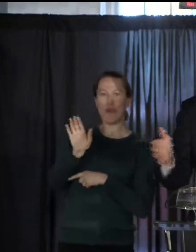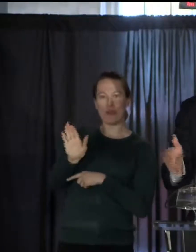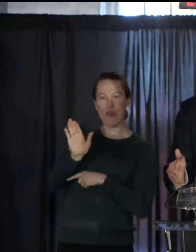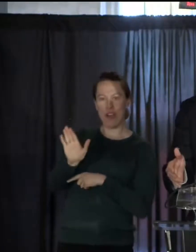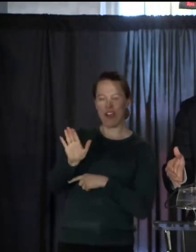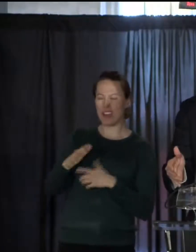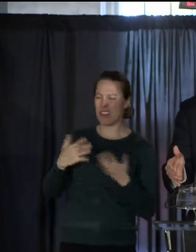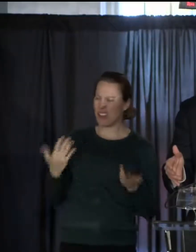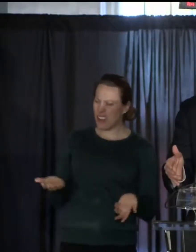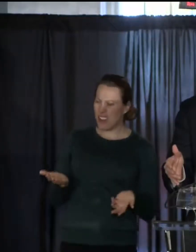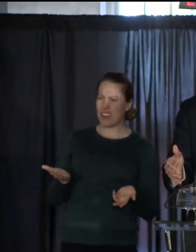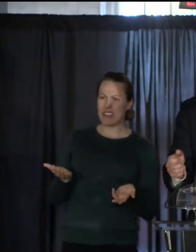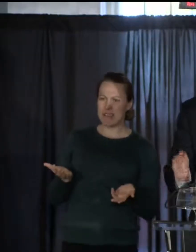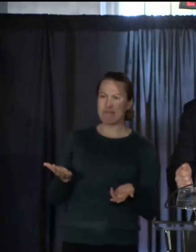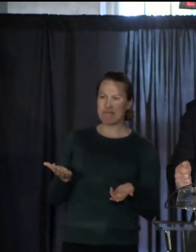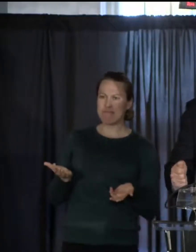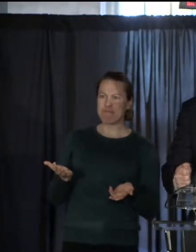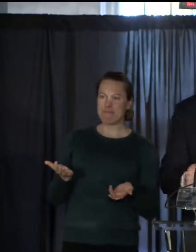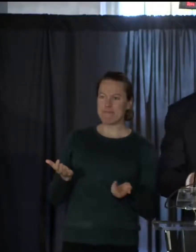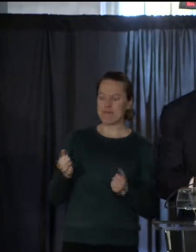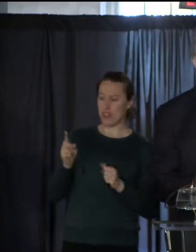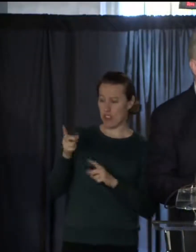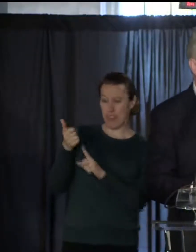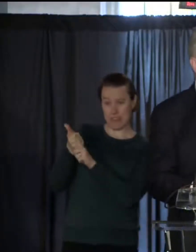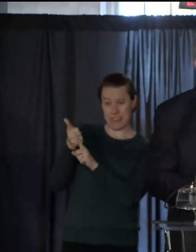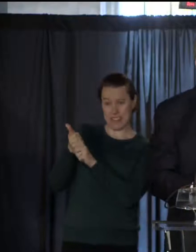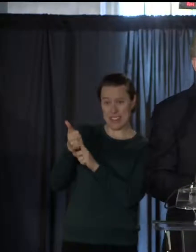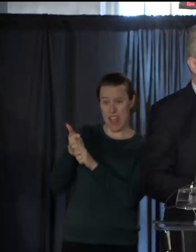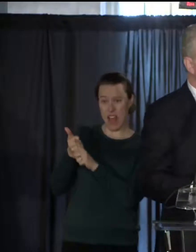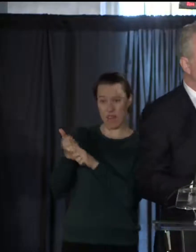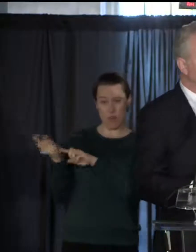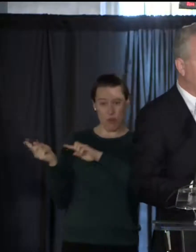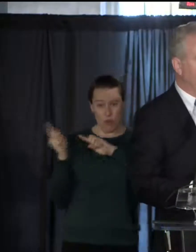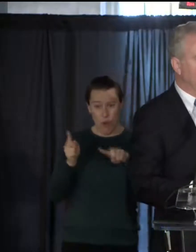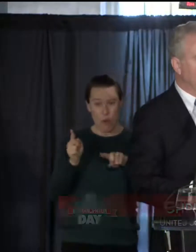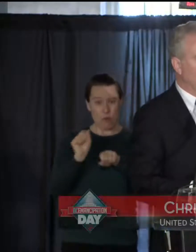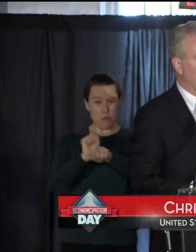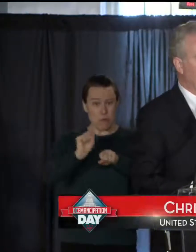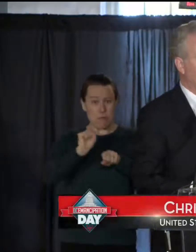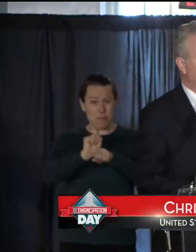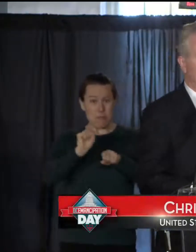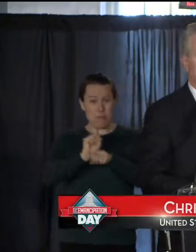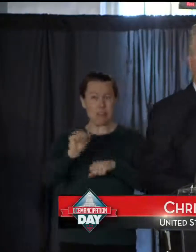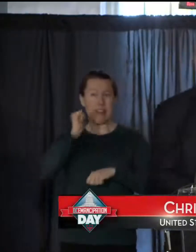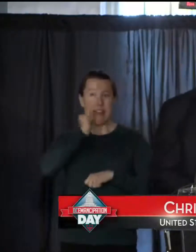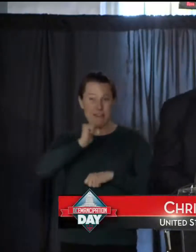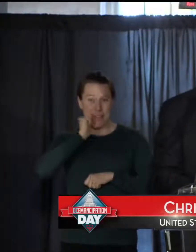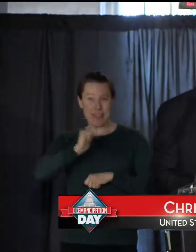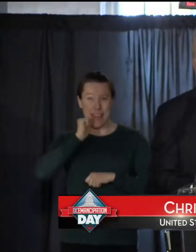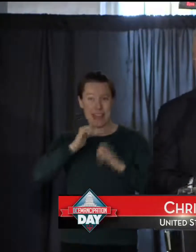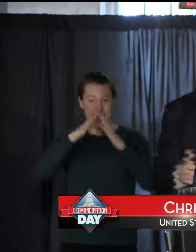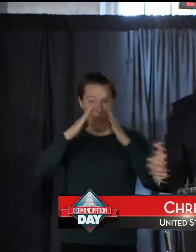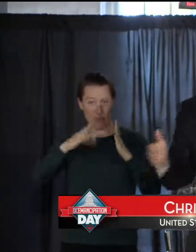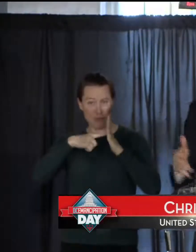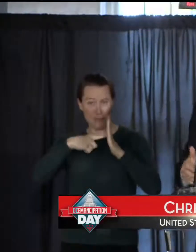IT WAS THAT SHE CAN GET OUT THERE EVERY DAY, DEBATE ON THE FLOOR OF THE HOUSE OF REPRESENTATIVES, FIGHT FOR THE